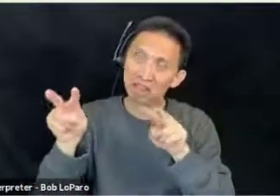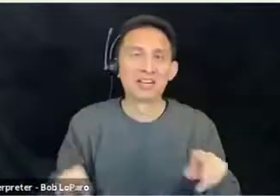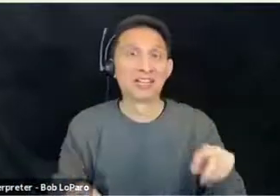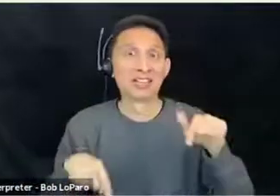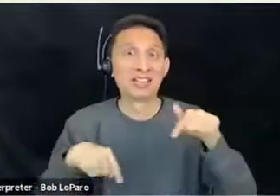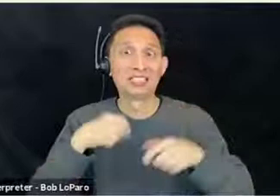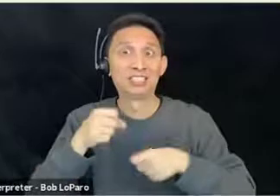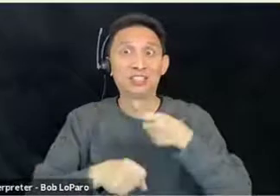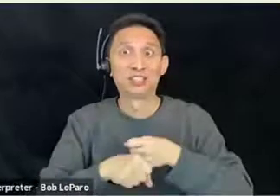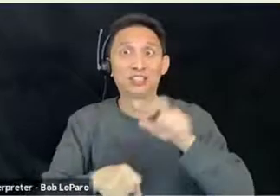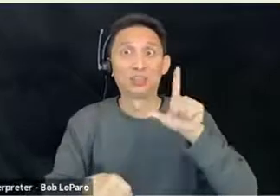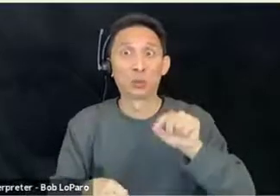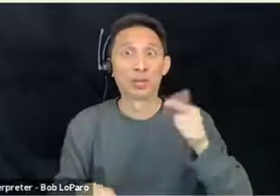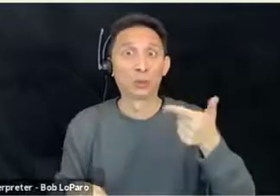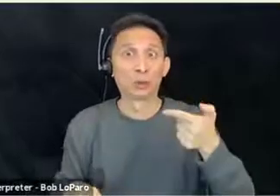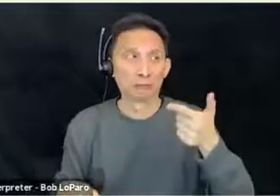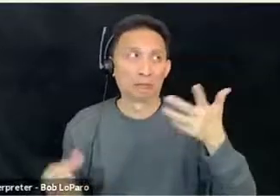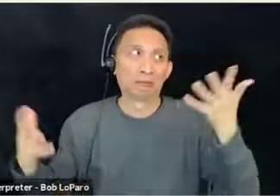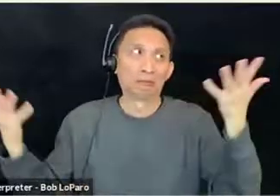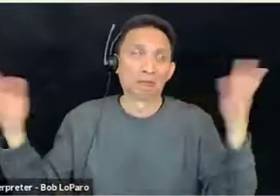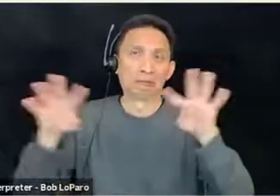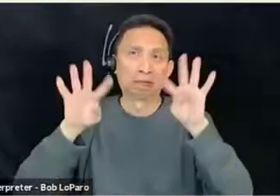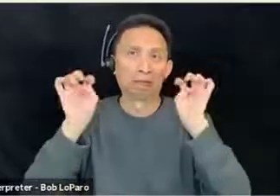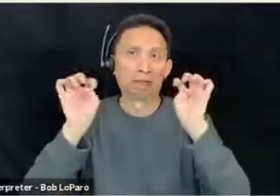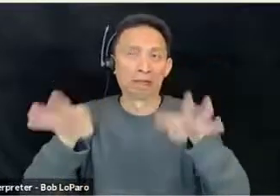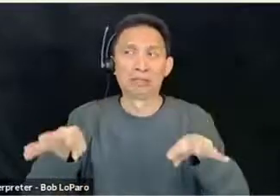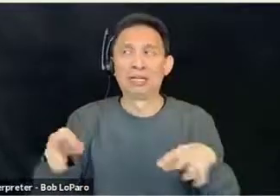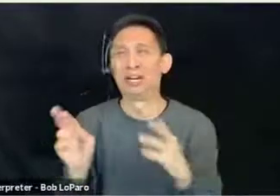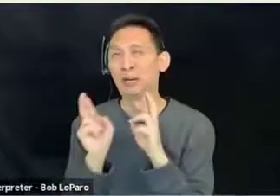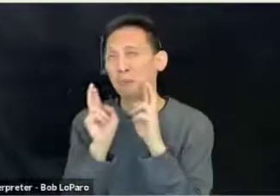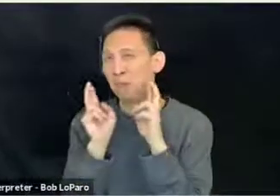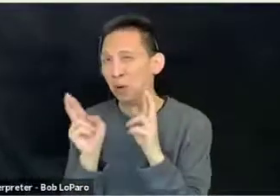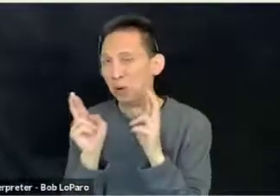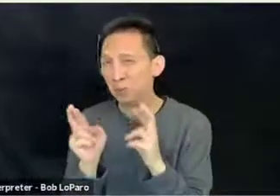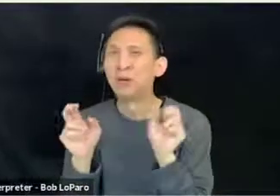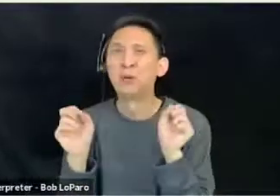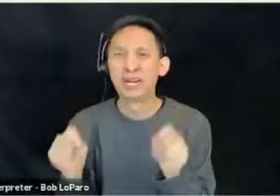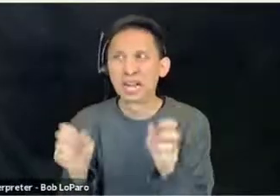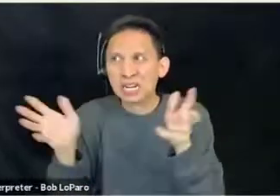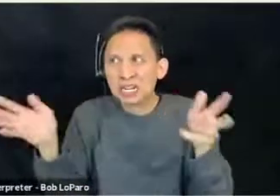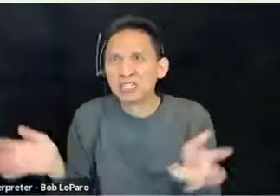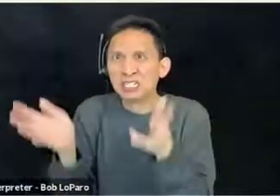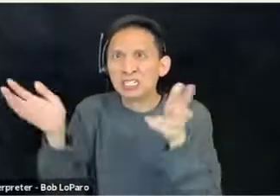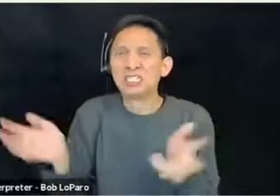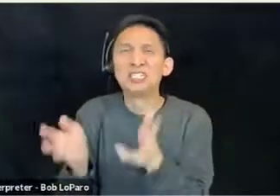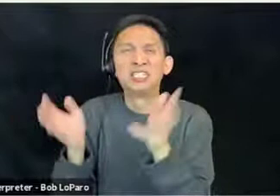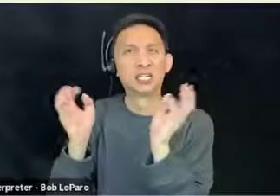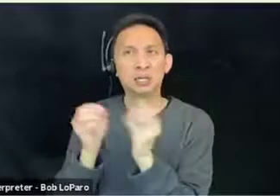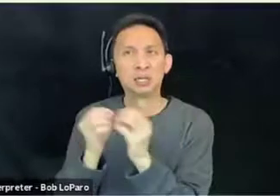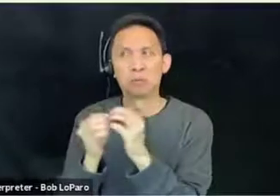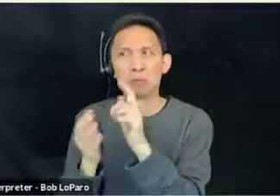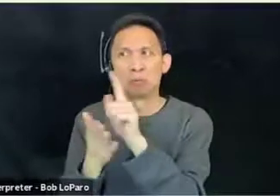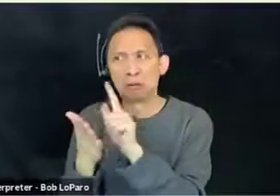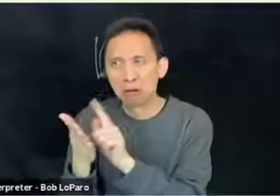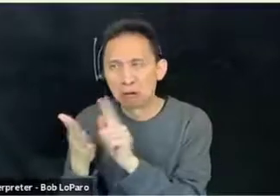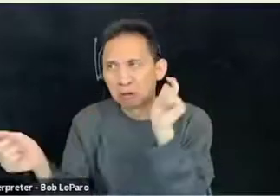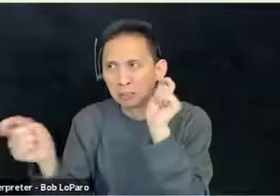but I'm hoping that there can be some movement on some of these things advocacy-wise that we've worked on for so long